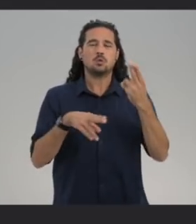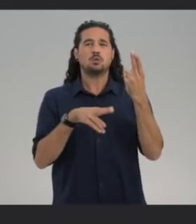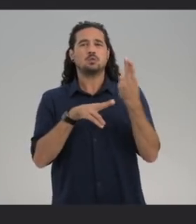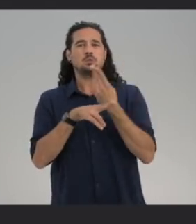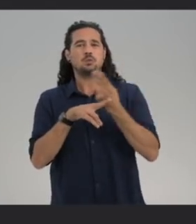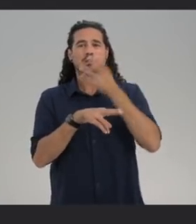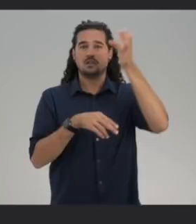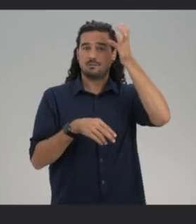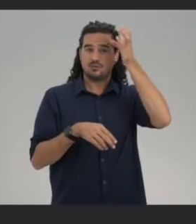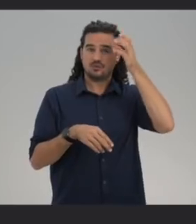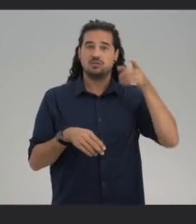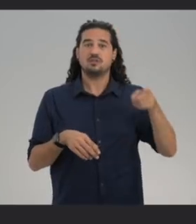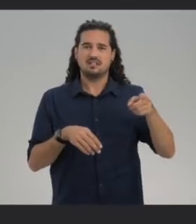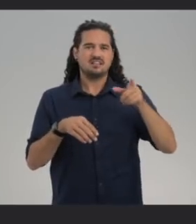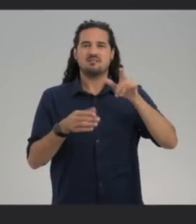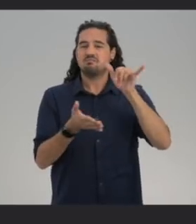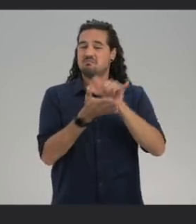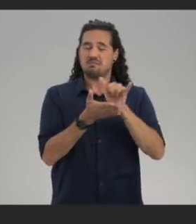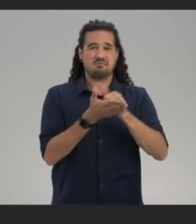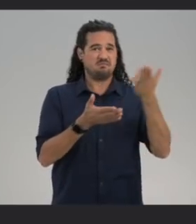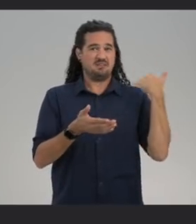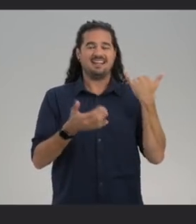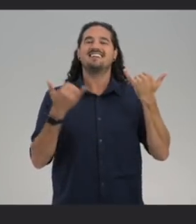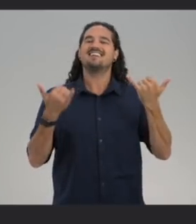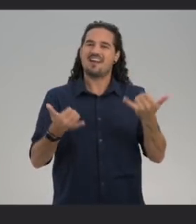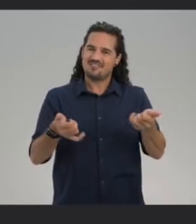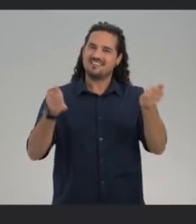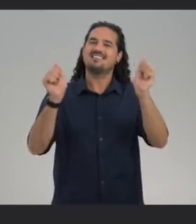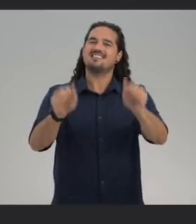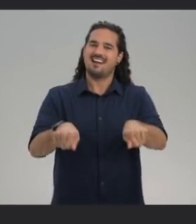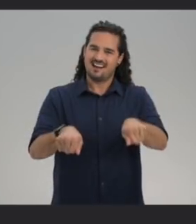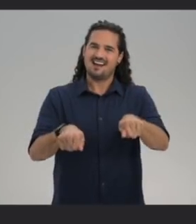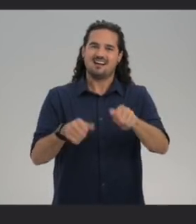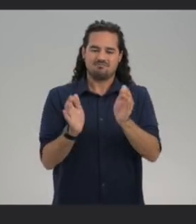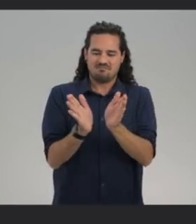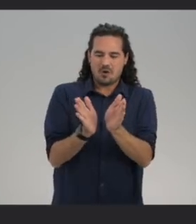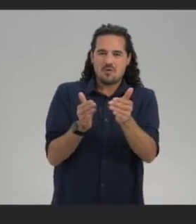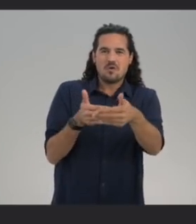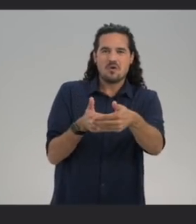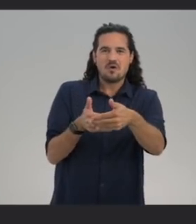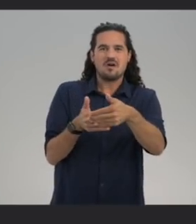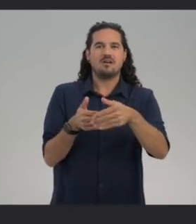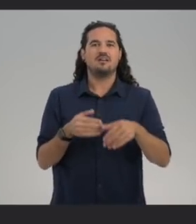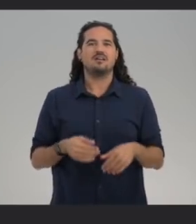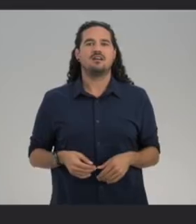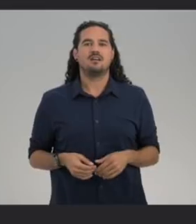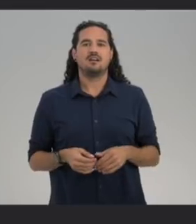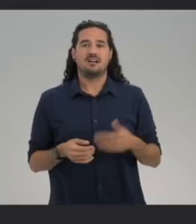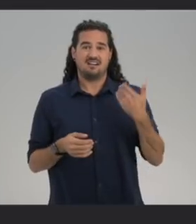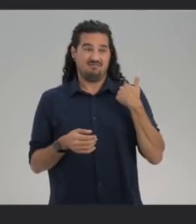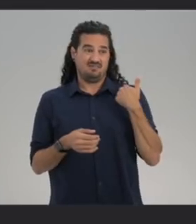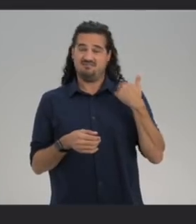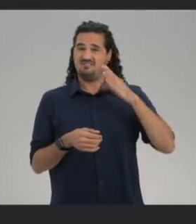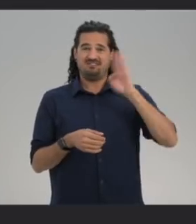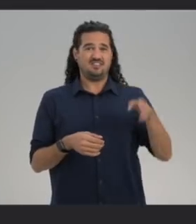in a way that was never before possible in such a compact design. There's never been a Mac mini like it. But we're still not done.